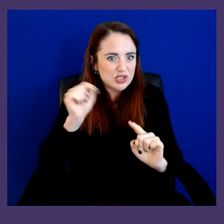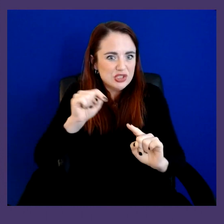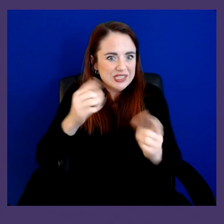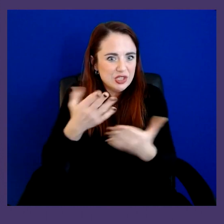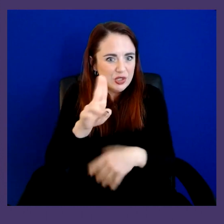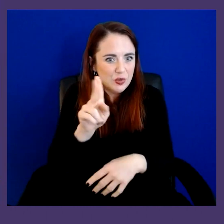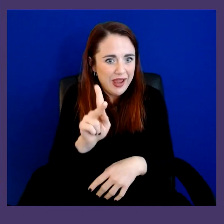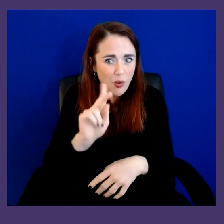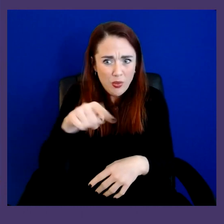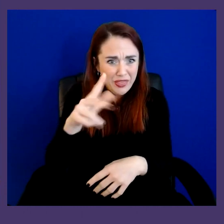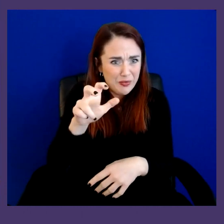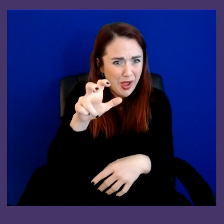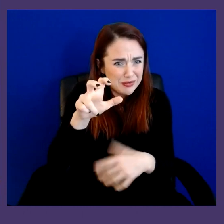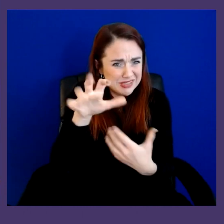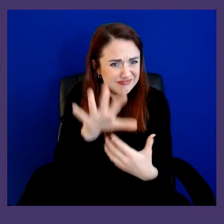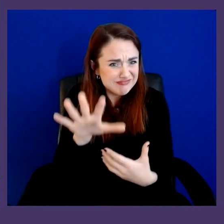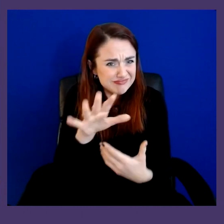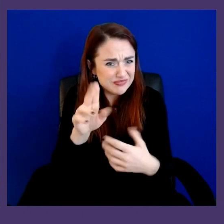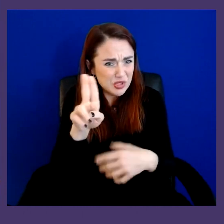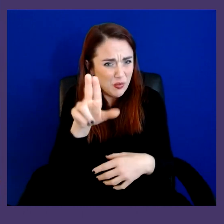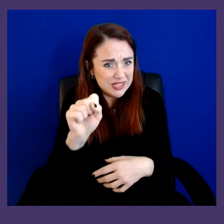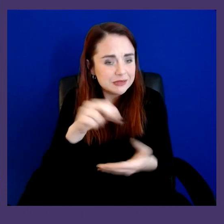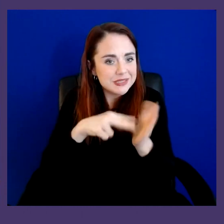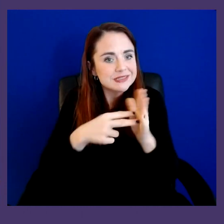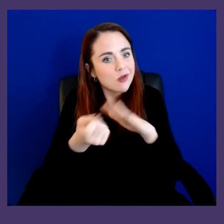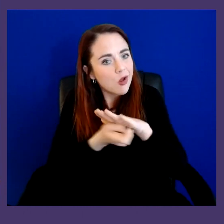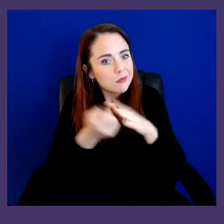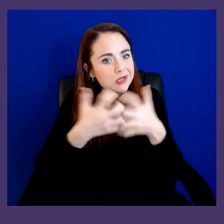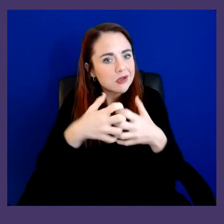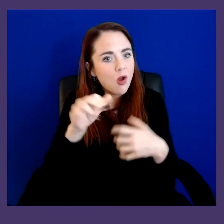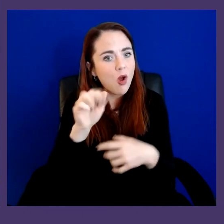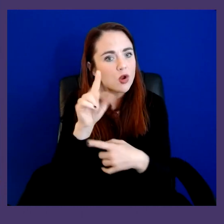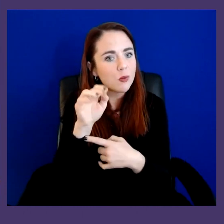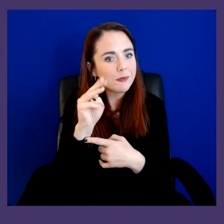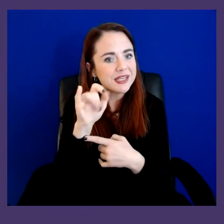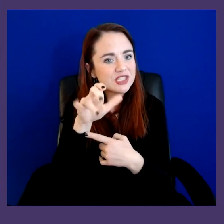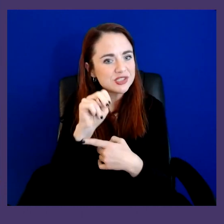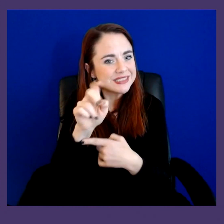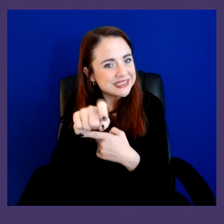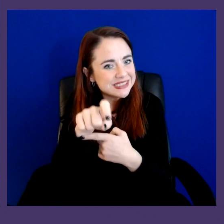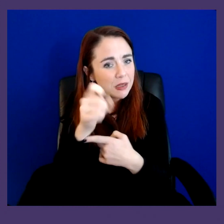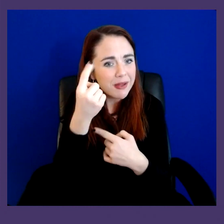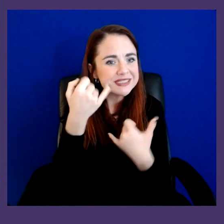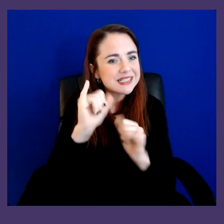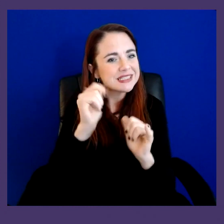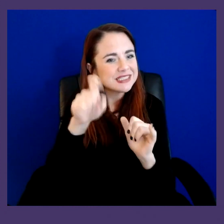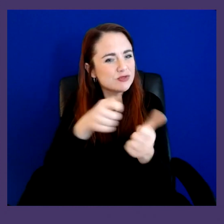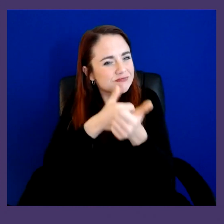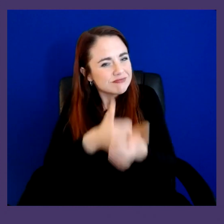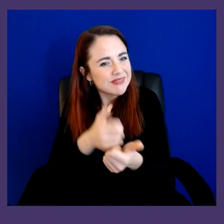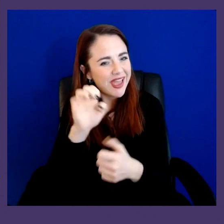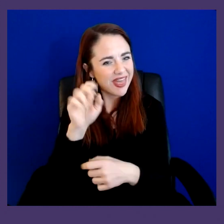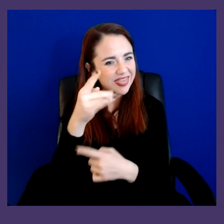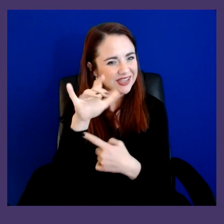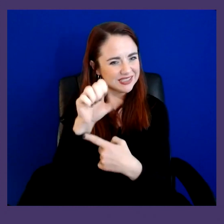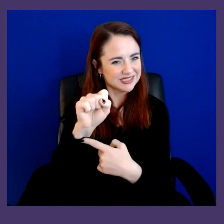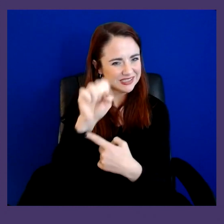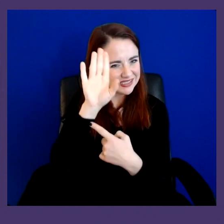So automation is necessary, but in an ethical way. I know that you've talked about how that can be a challenge.